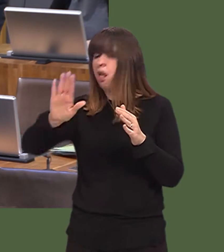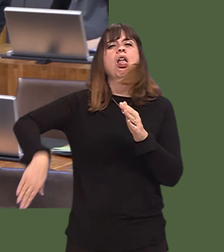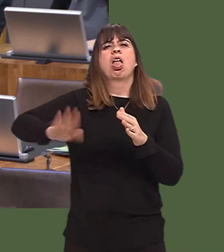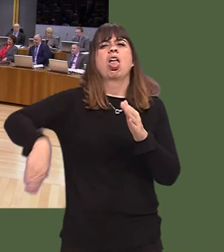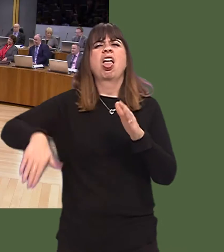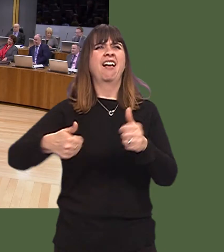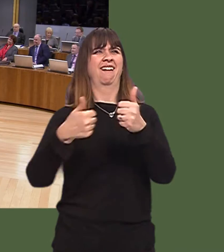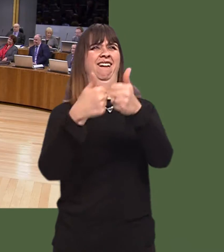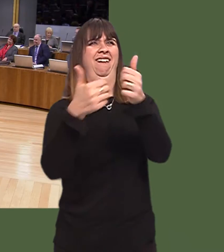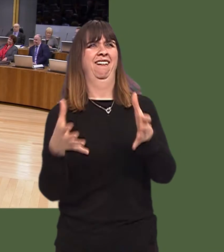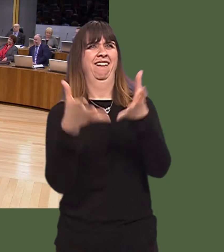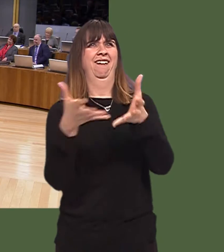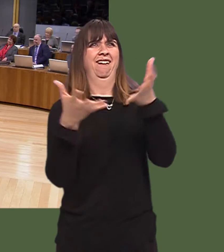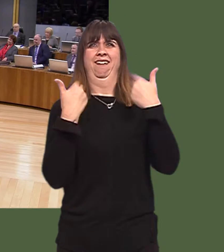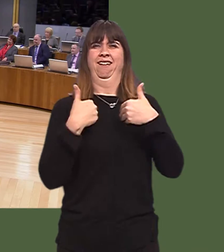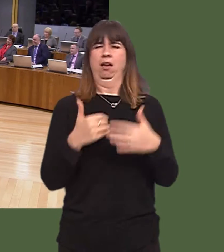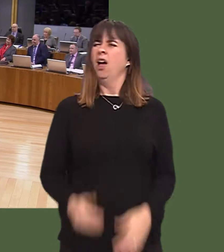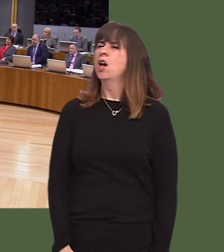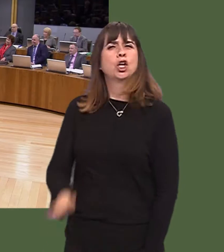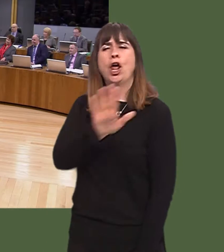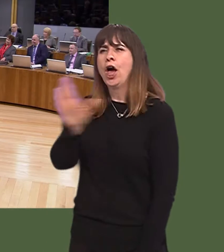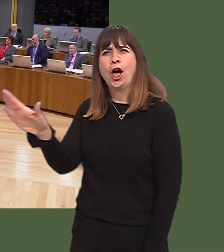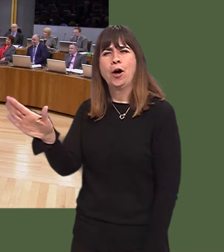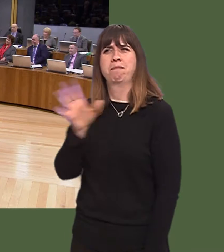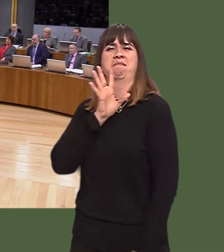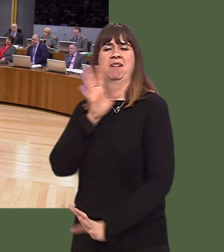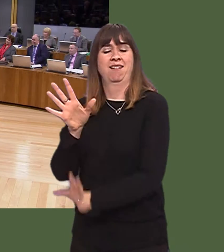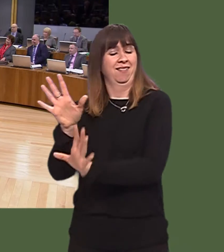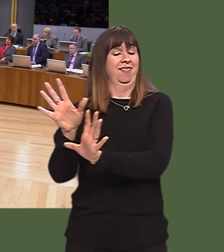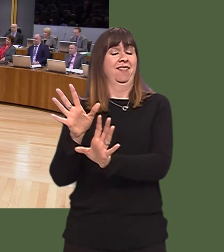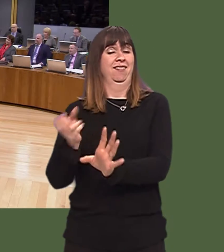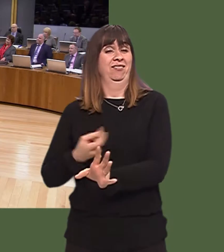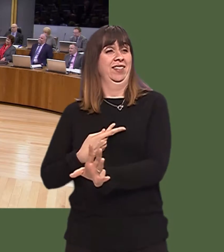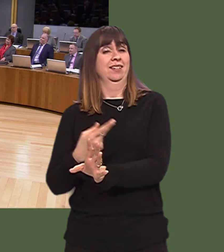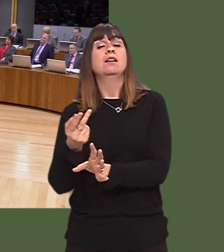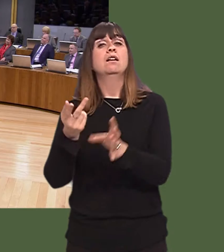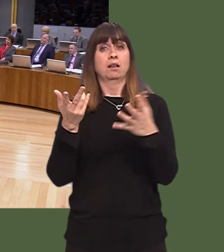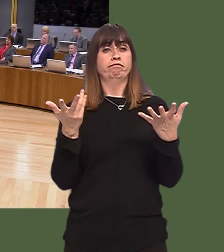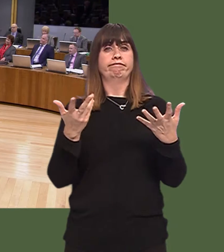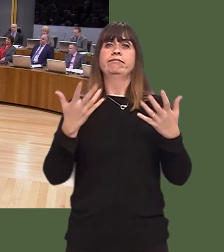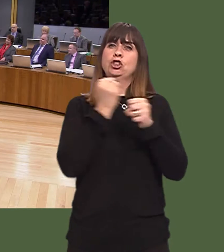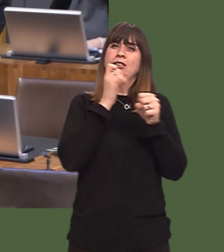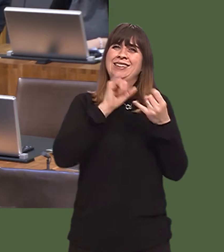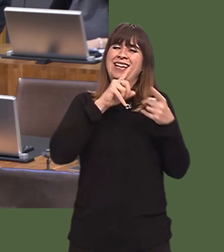Carwyn Jones: Of course there are issues in the education system. We see improvement and weíre seeing it. Why? GCSE results are improving.